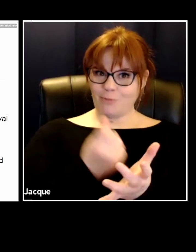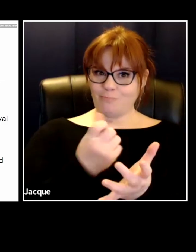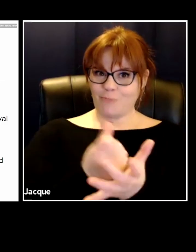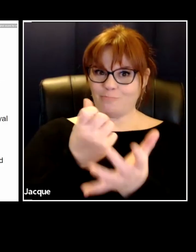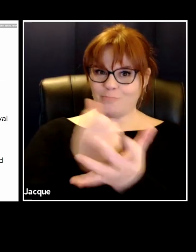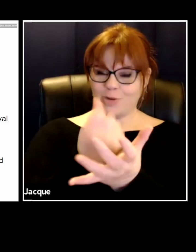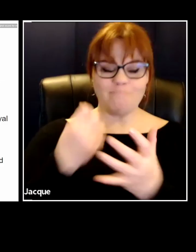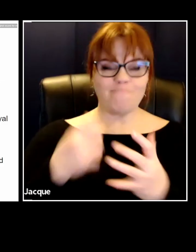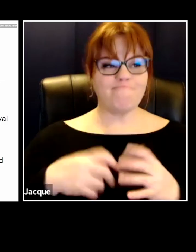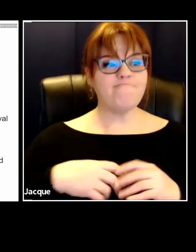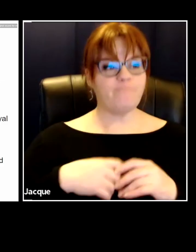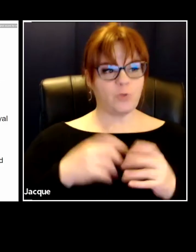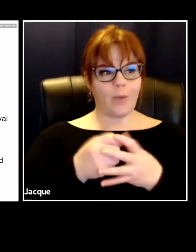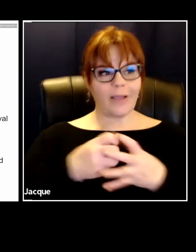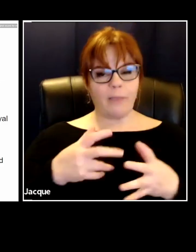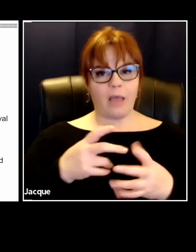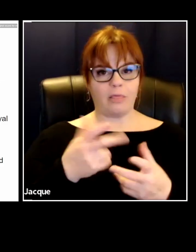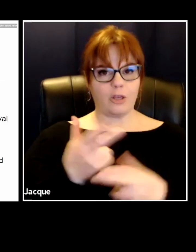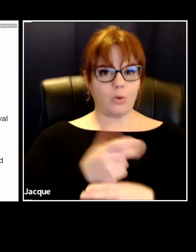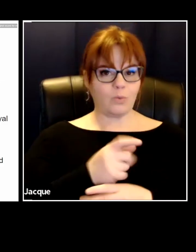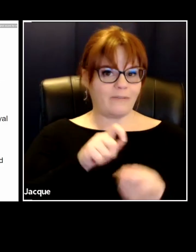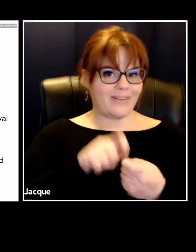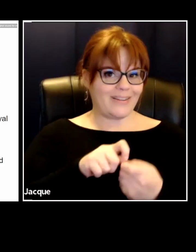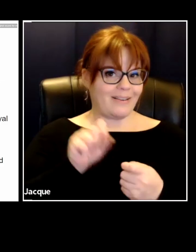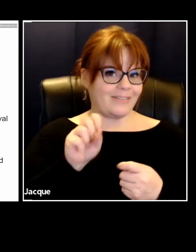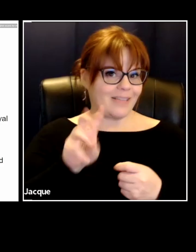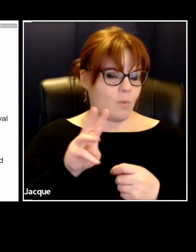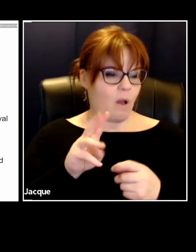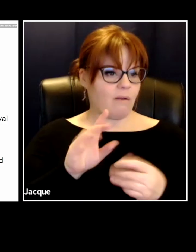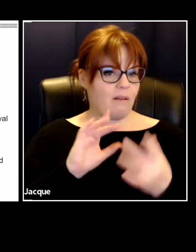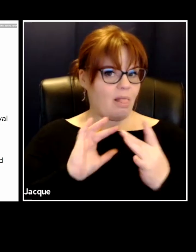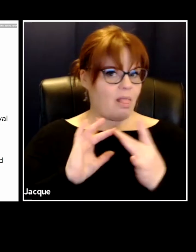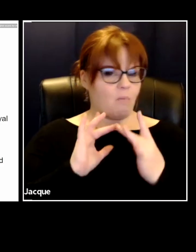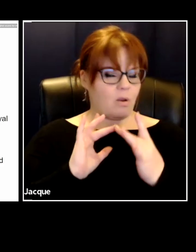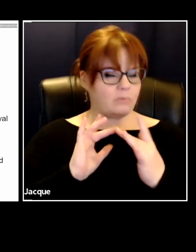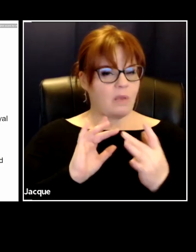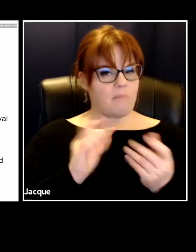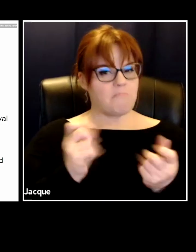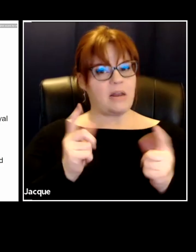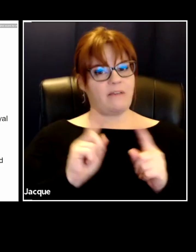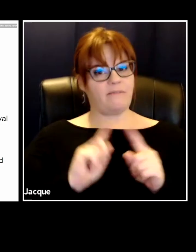um use of detailed sidewalk networks and a number of the people I've talked to have been very